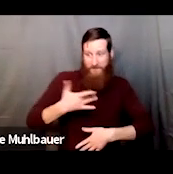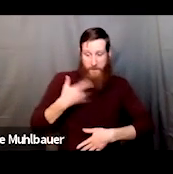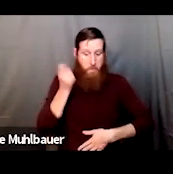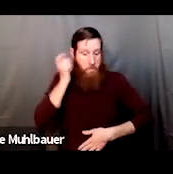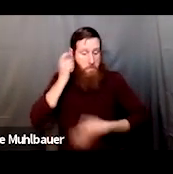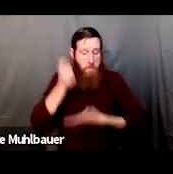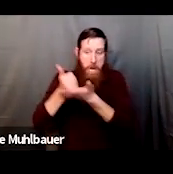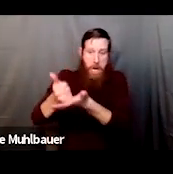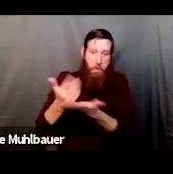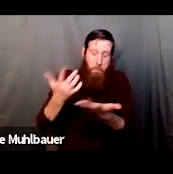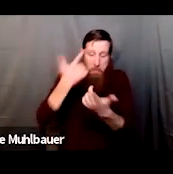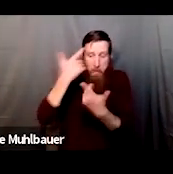If having a headphone attached is useful to that person for hearing the sound. I would be interested to hear